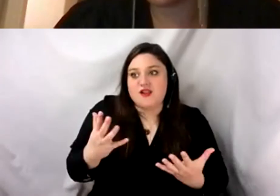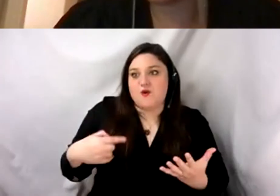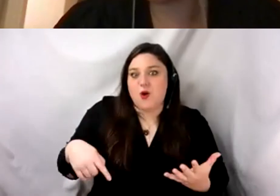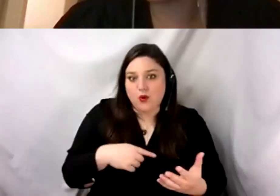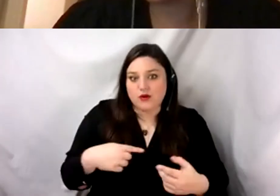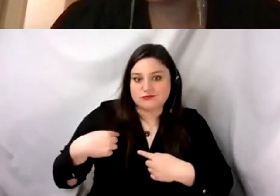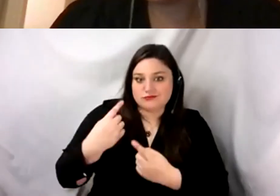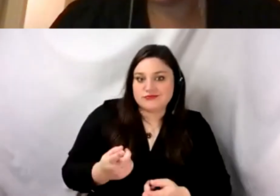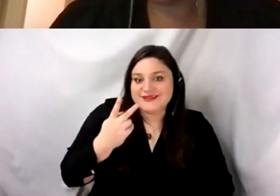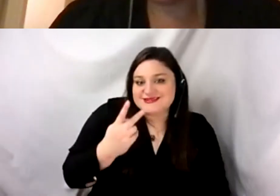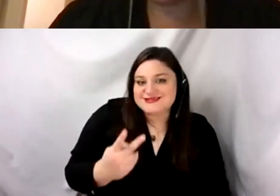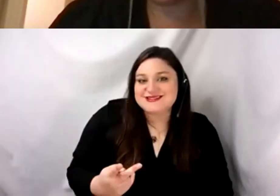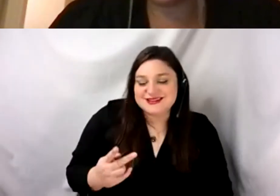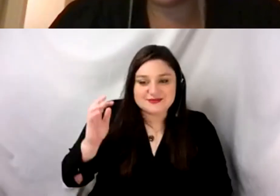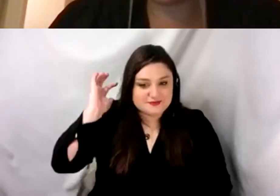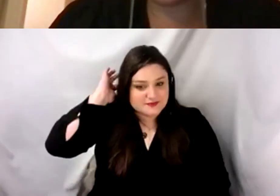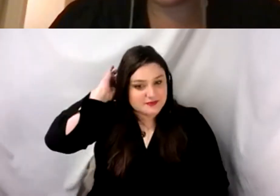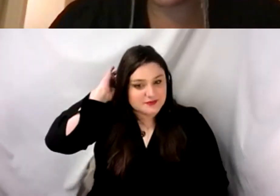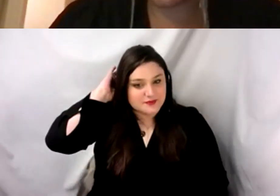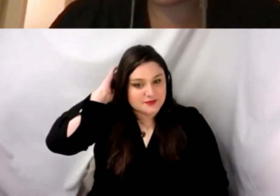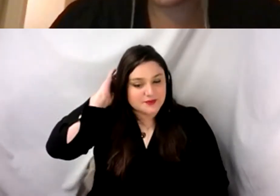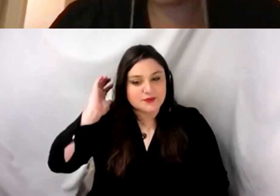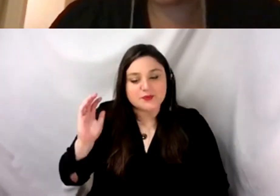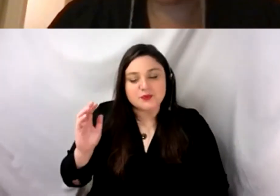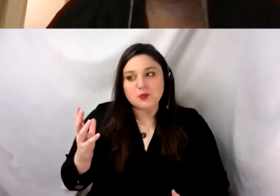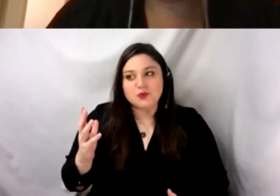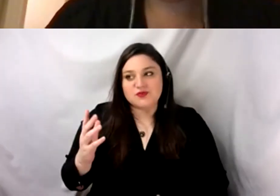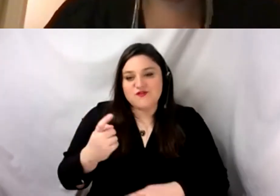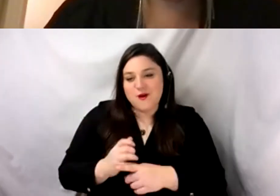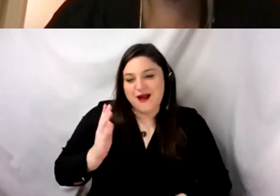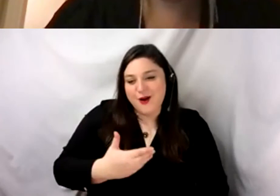membership. In dependent venues.